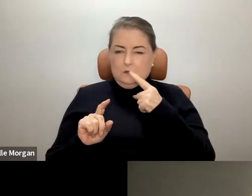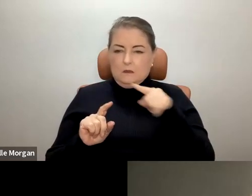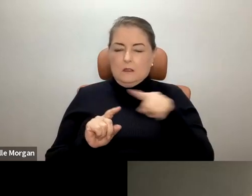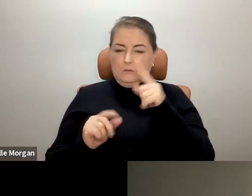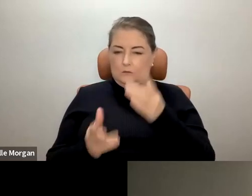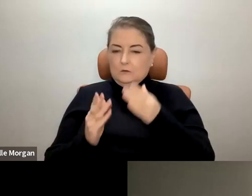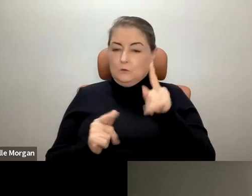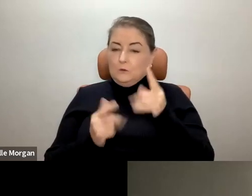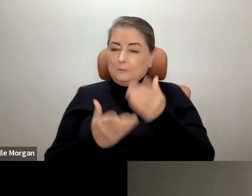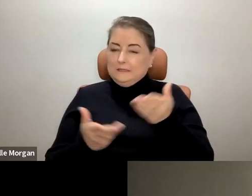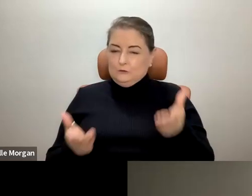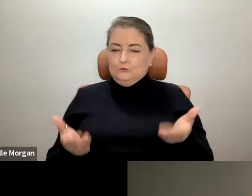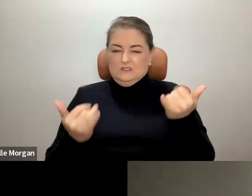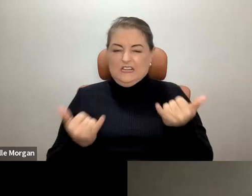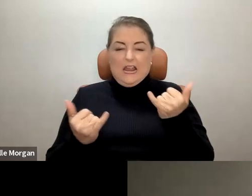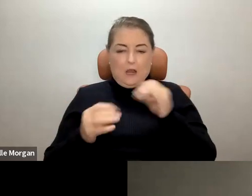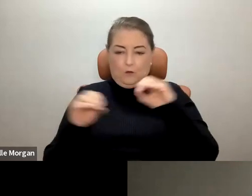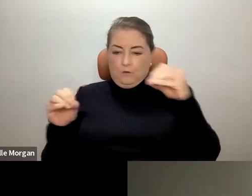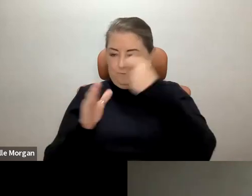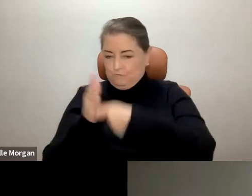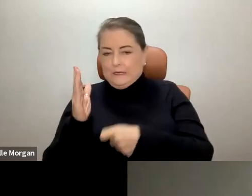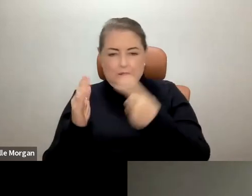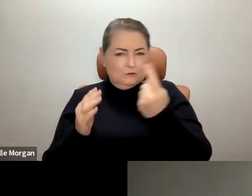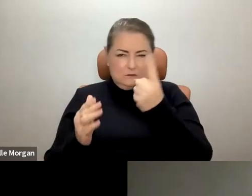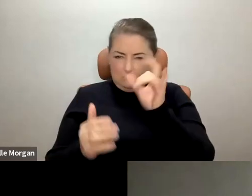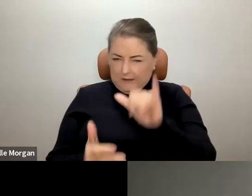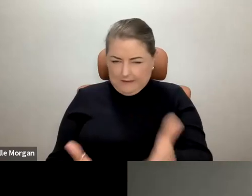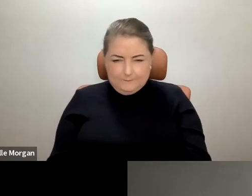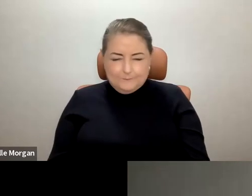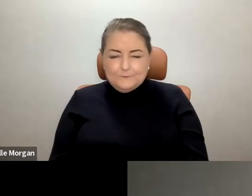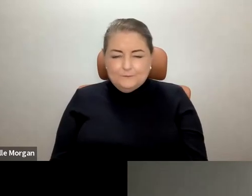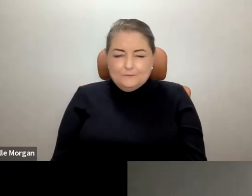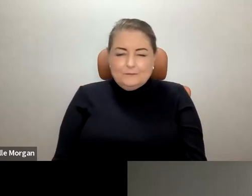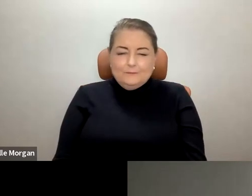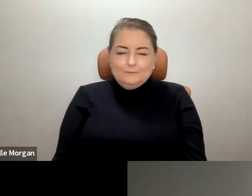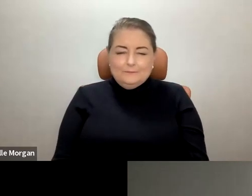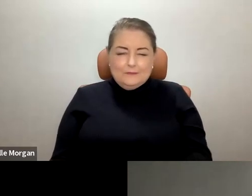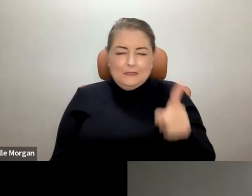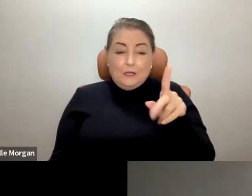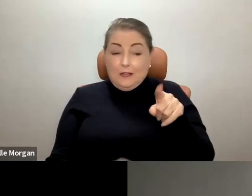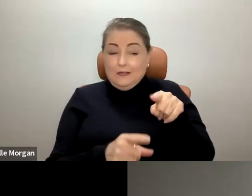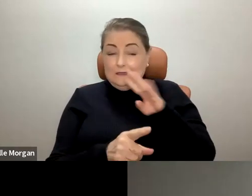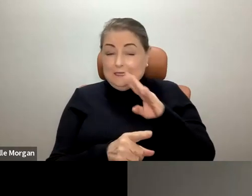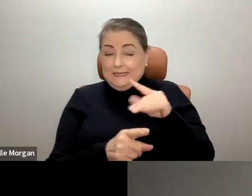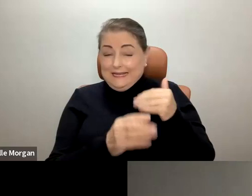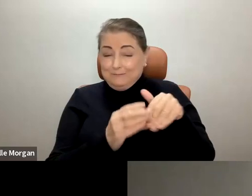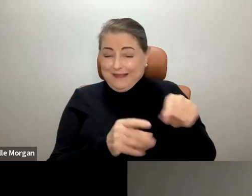those materials are now free or something like that. So he would know. You should talk to him.